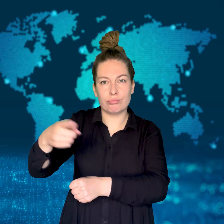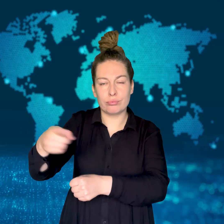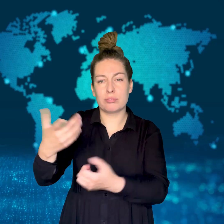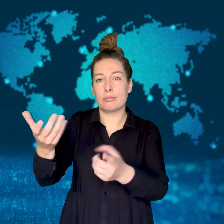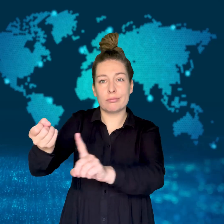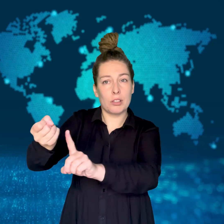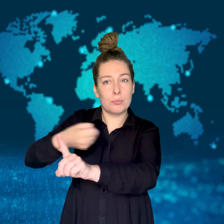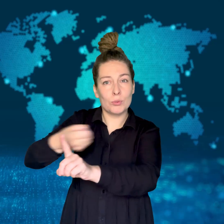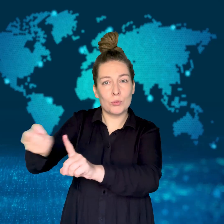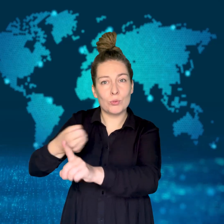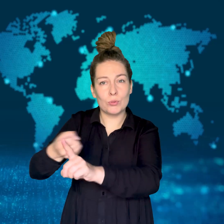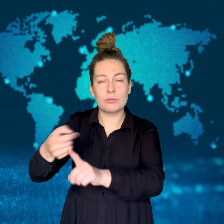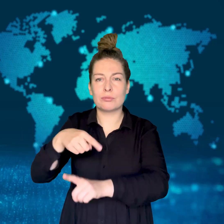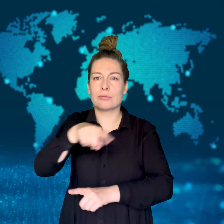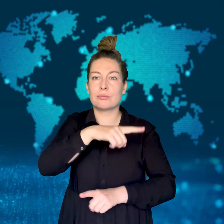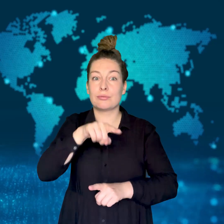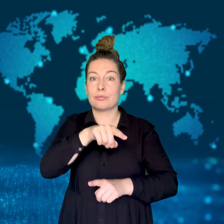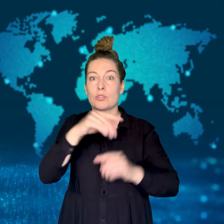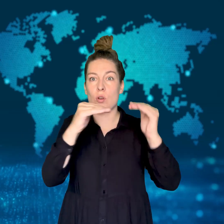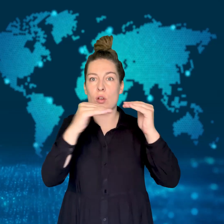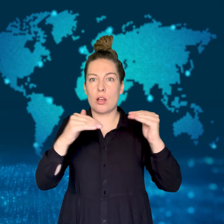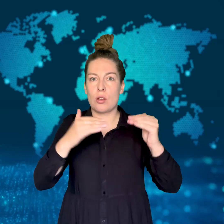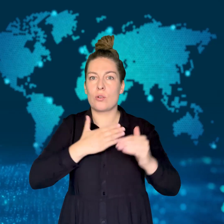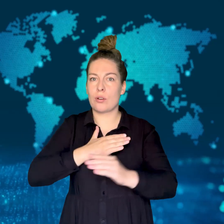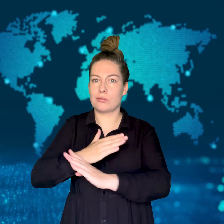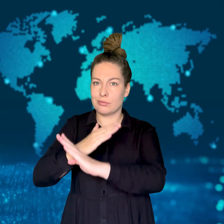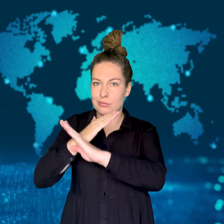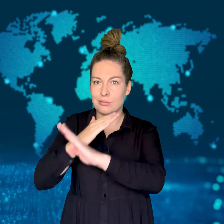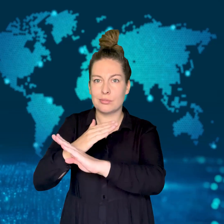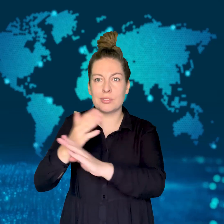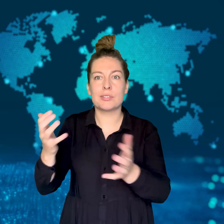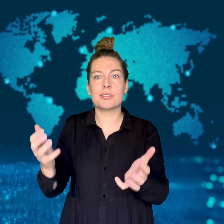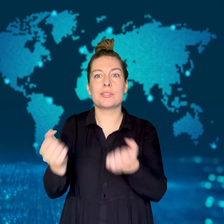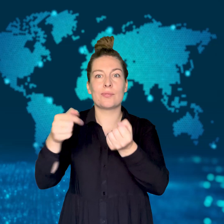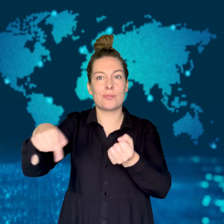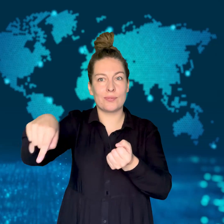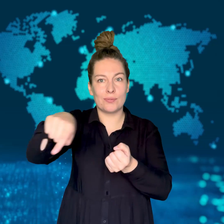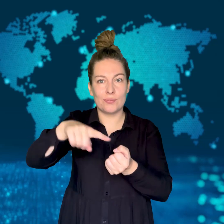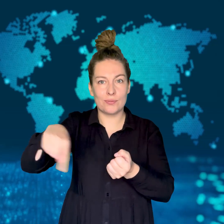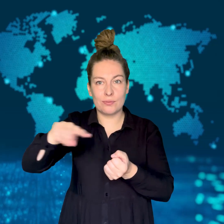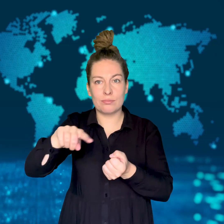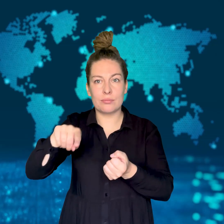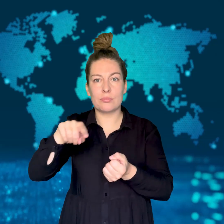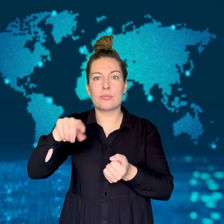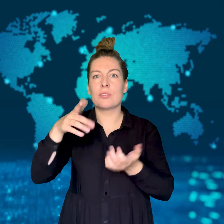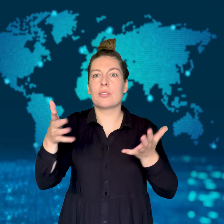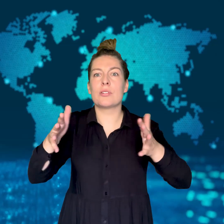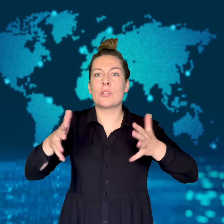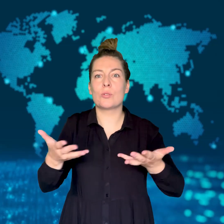IJM is involved in Bolivia, Cambodia, El Salvador, Ghana,